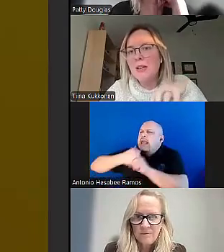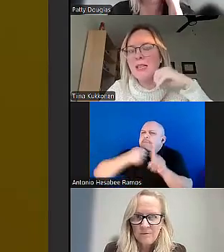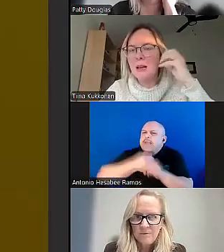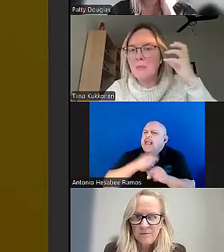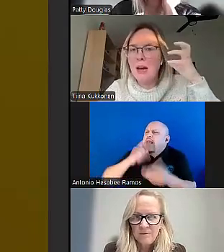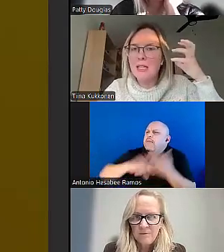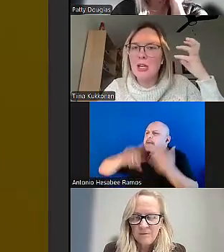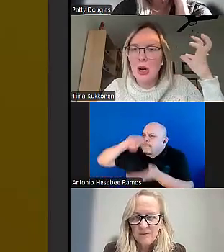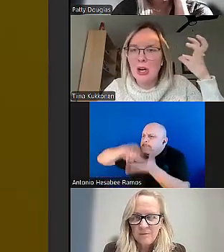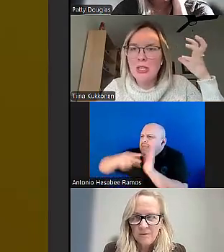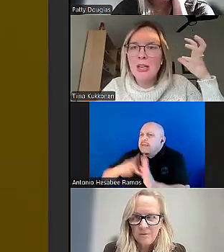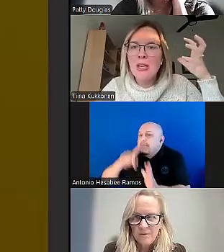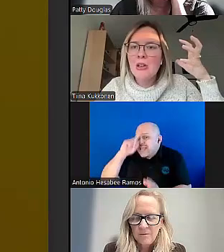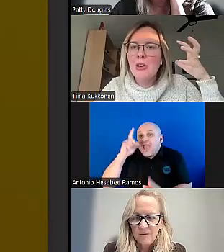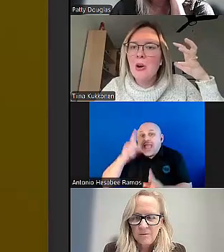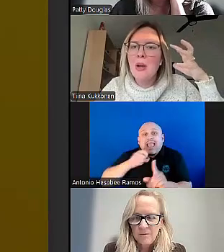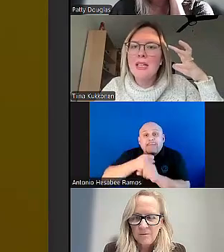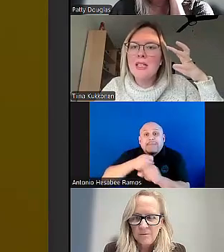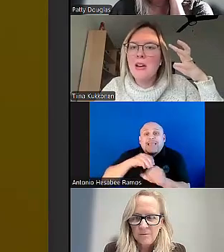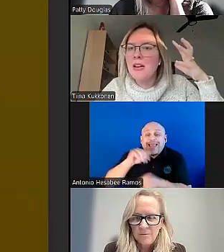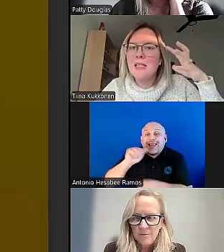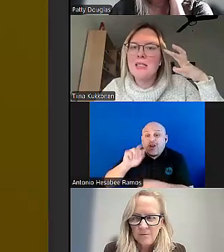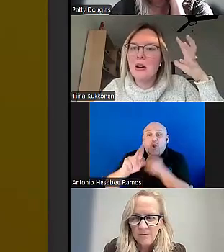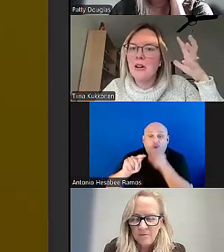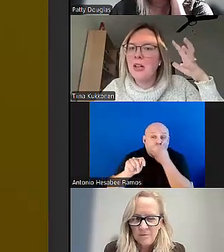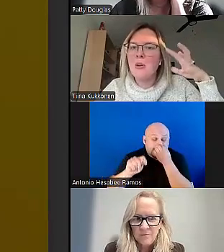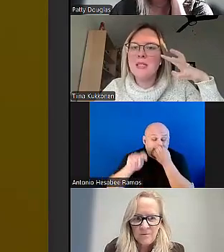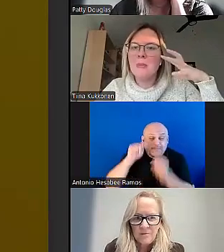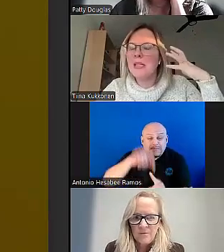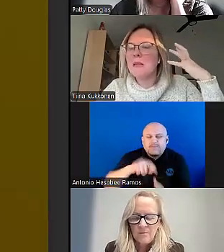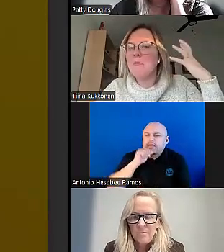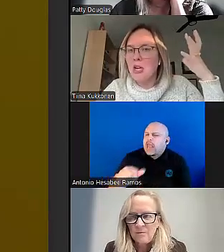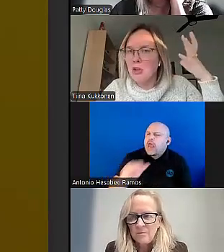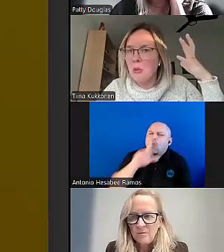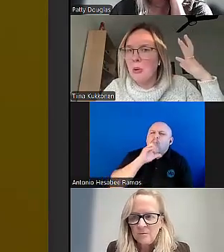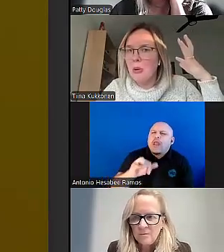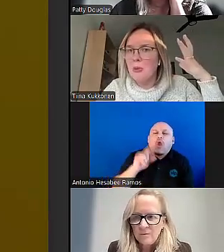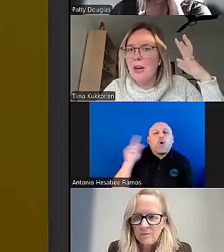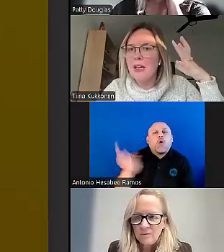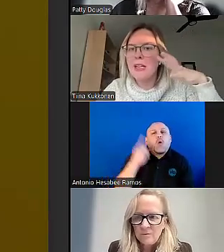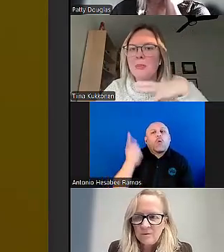because impact and art, it's not necessarily always something that's measurable, right? It can